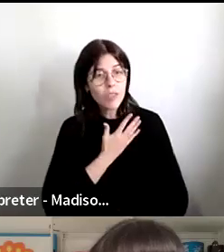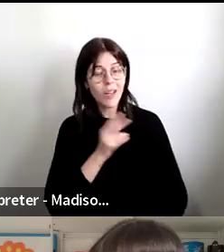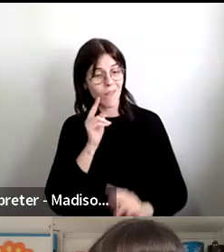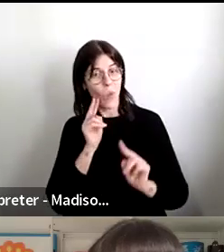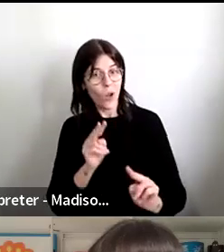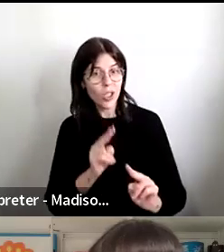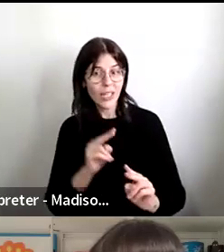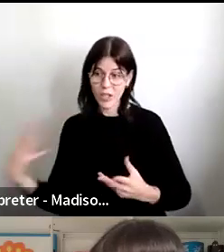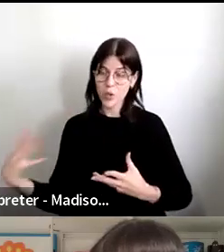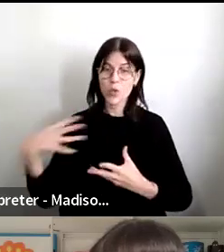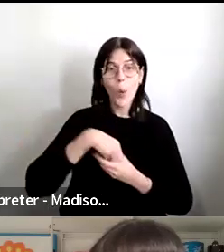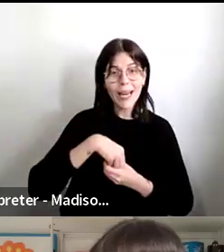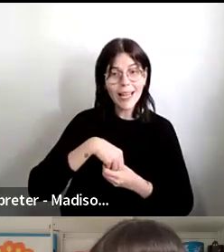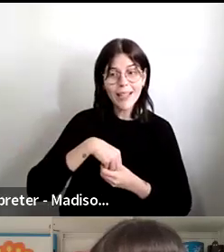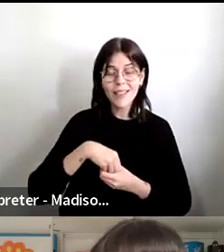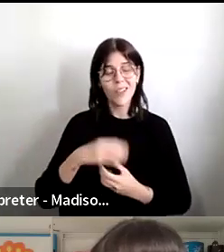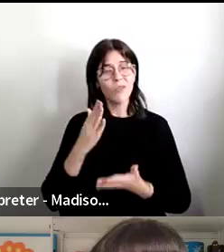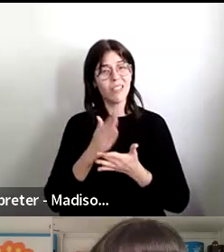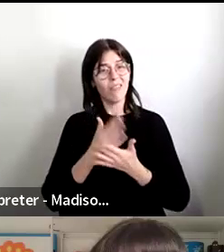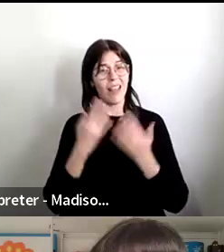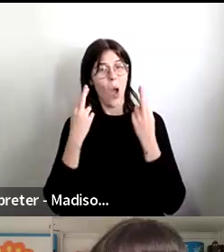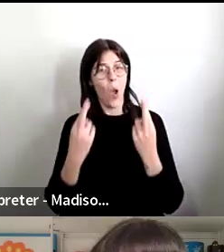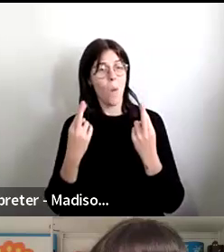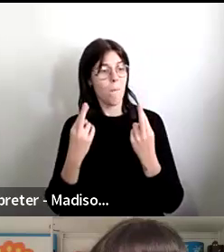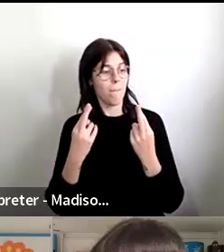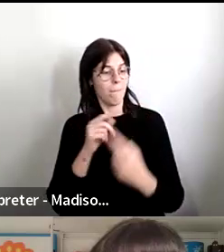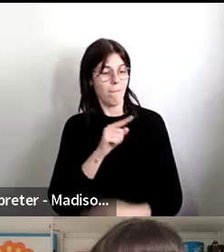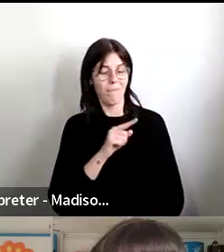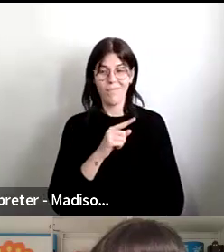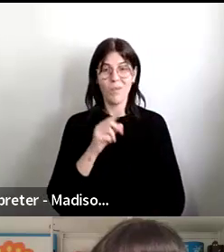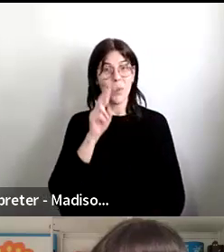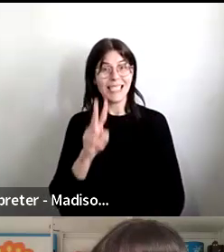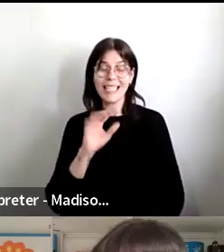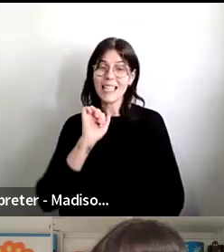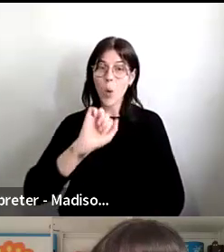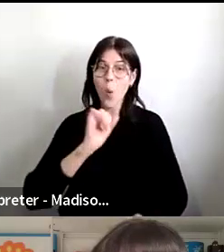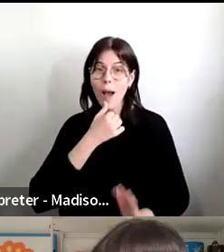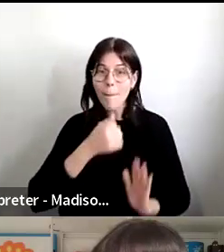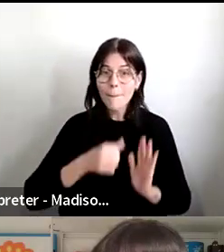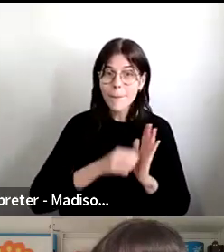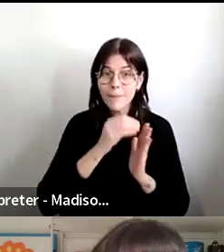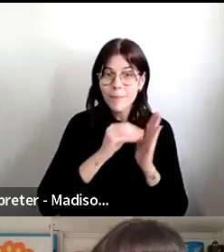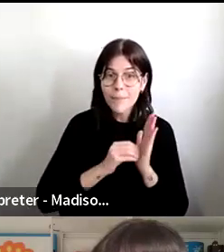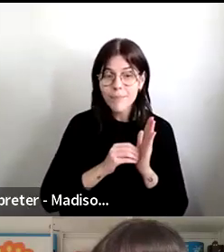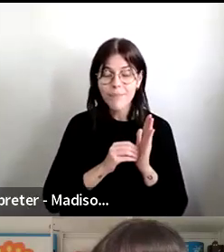us. We really hope we receive an application from you soon. Get in touch with us if you